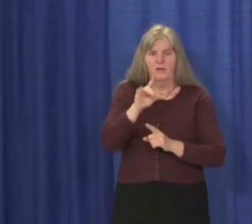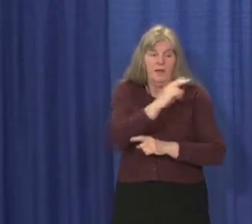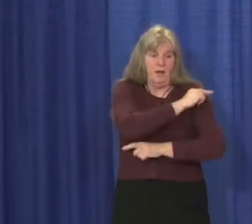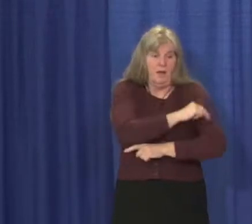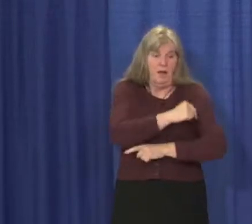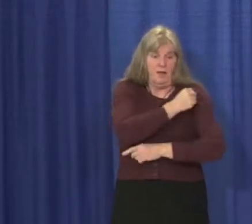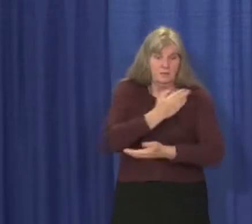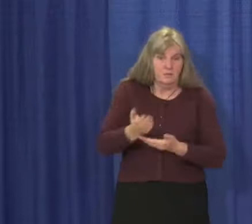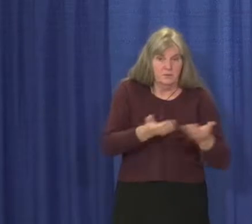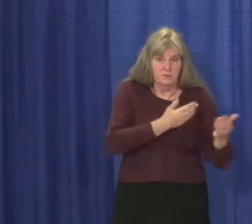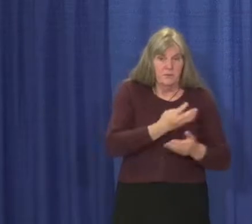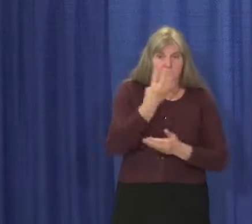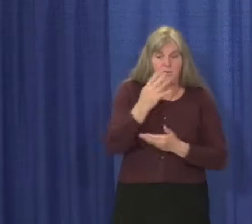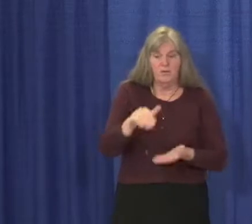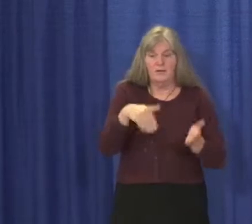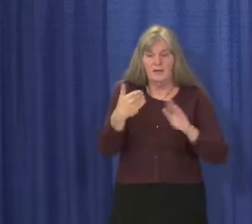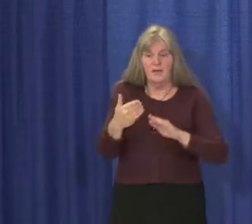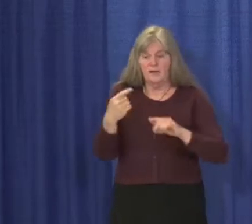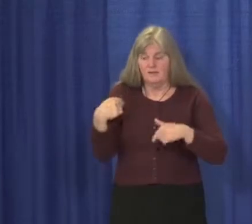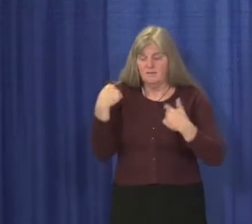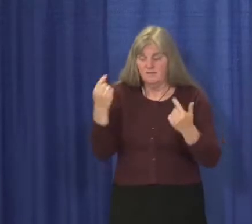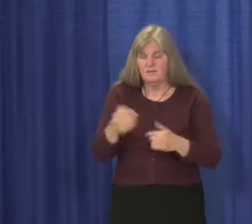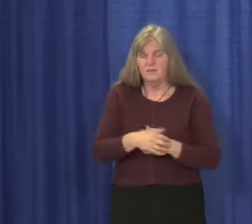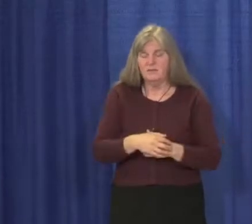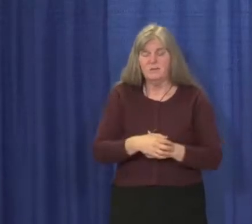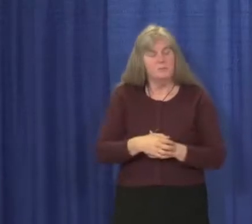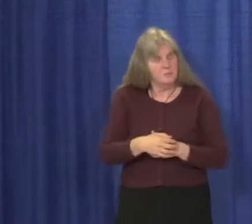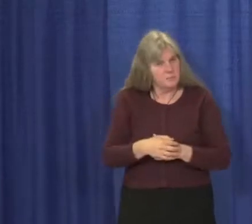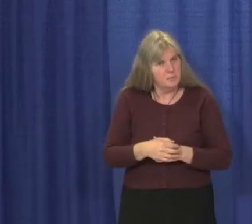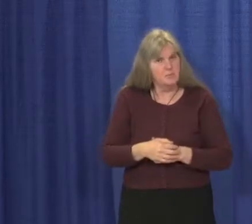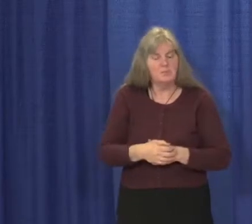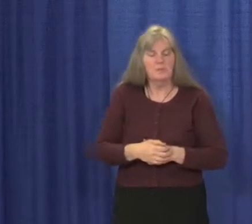hospitalizations. It's time to take stock of what